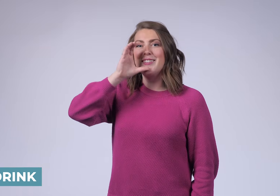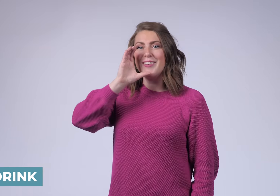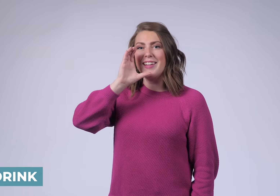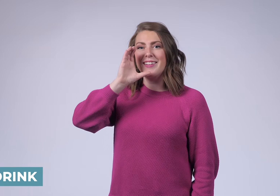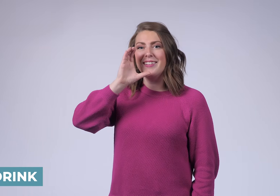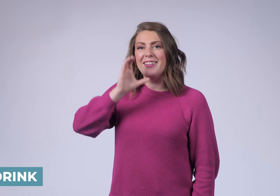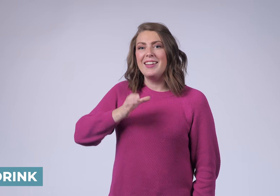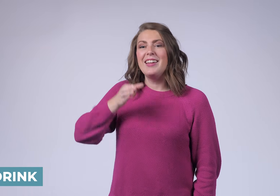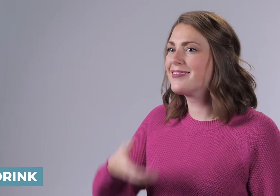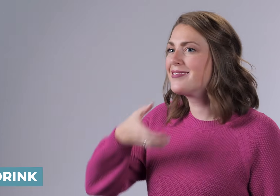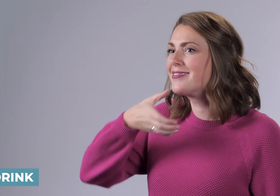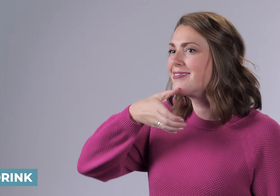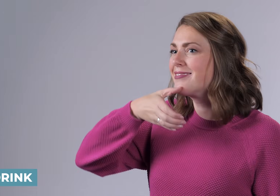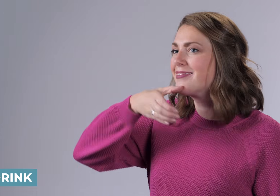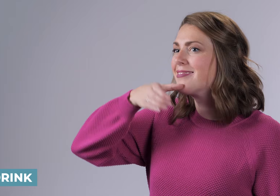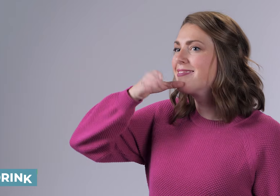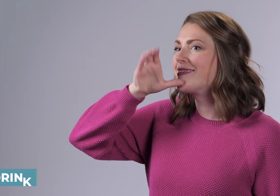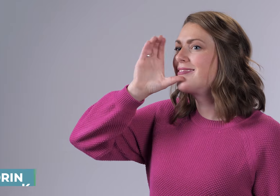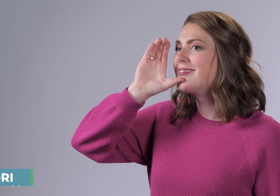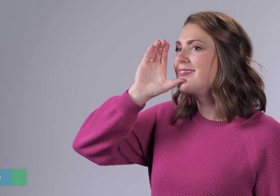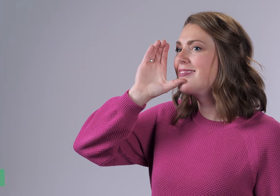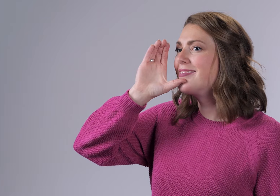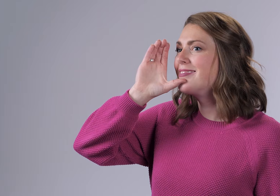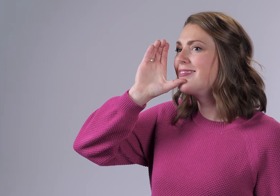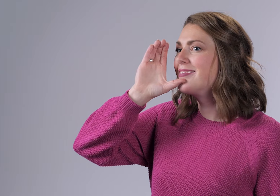DRINK It's like you're holding the cup and drinking it.